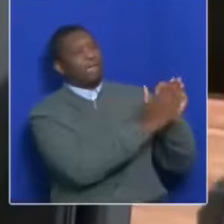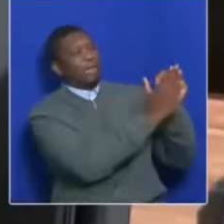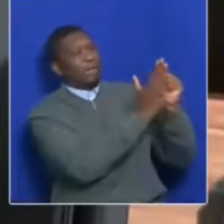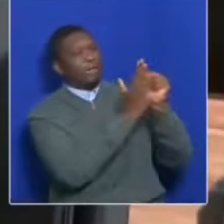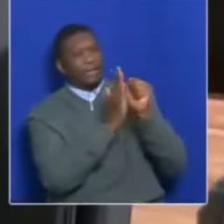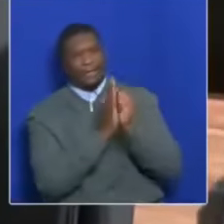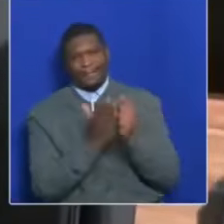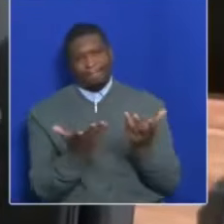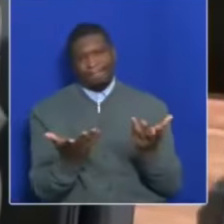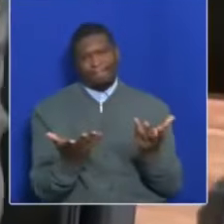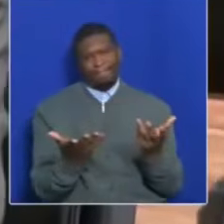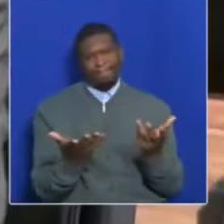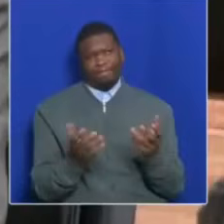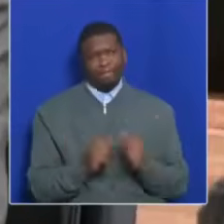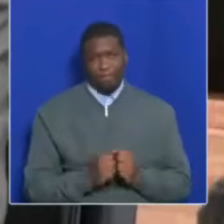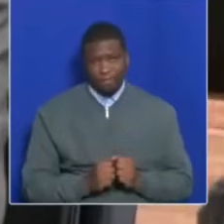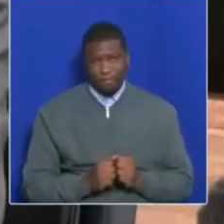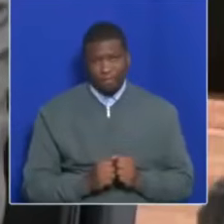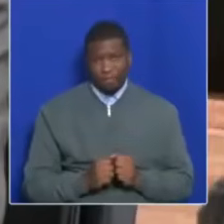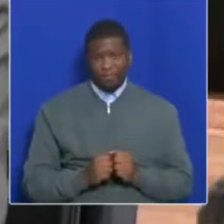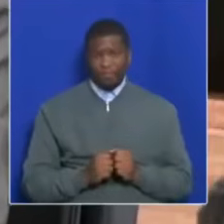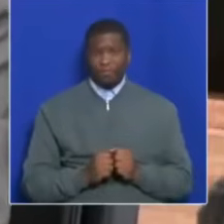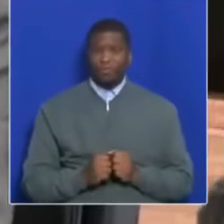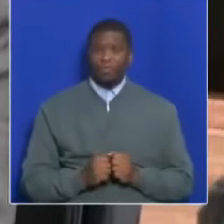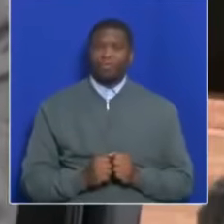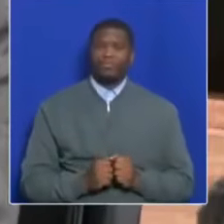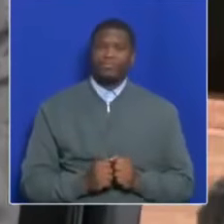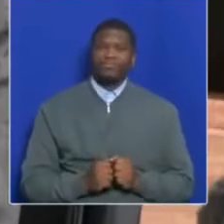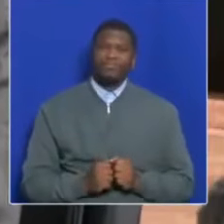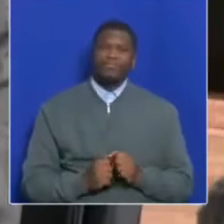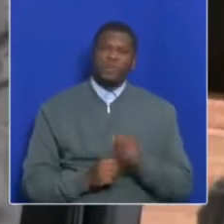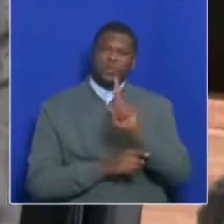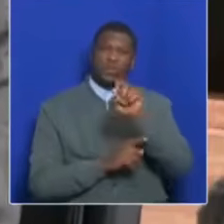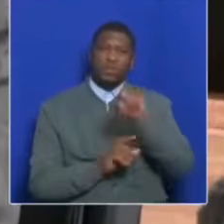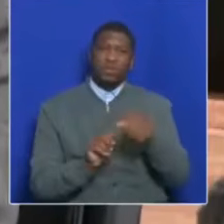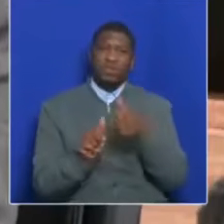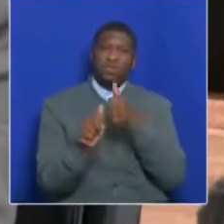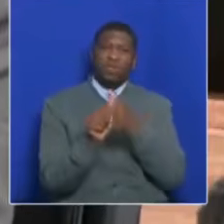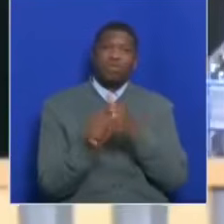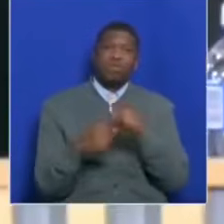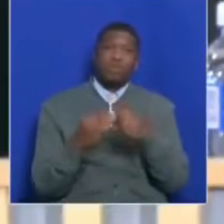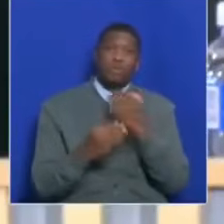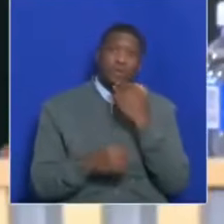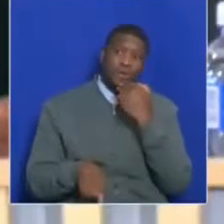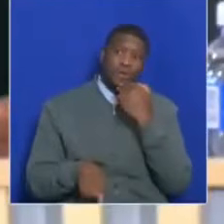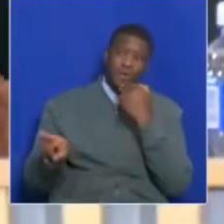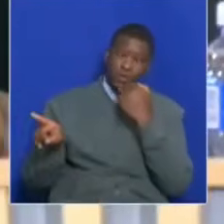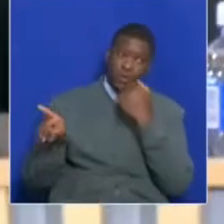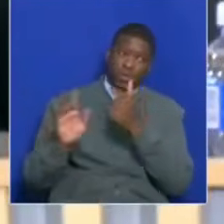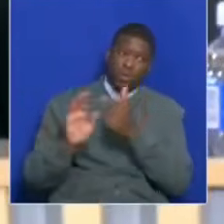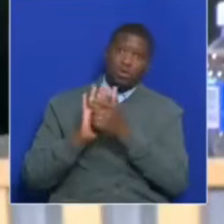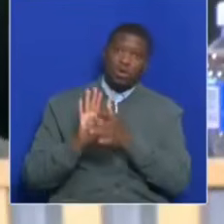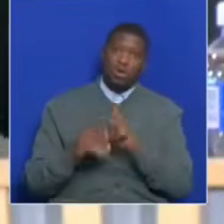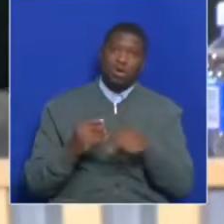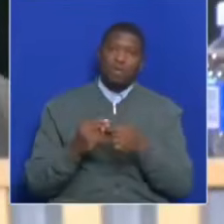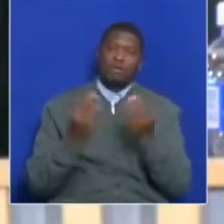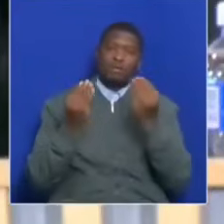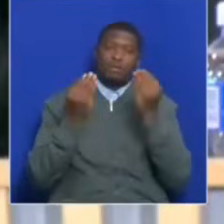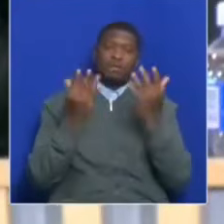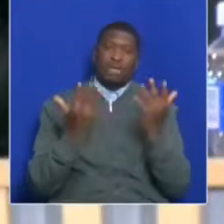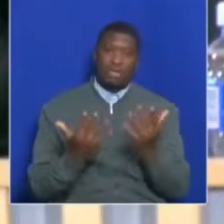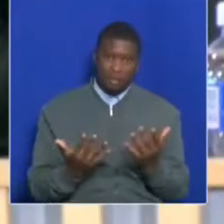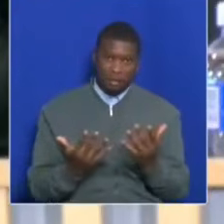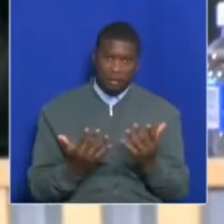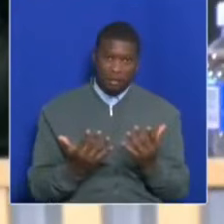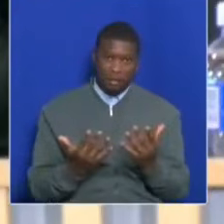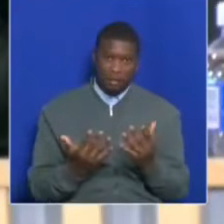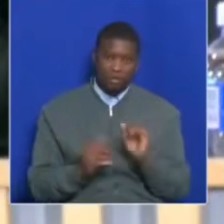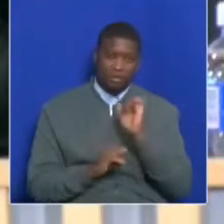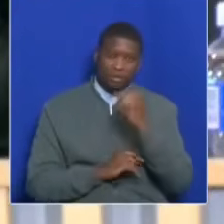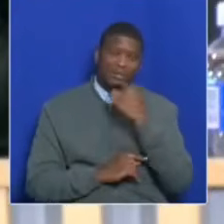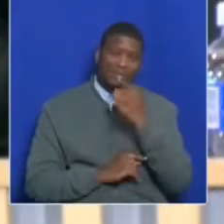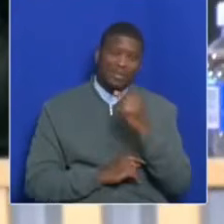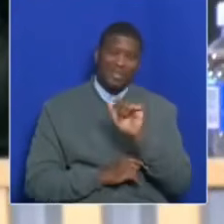Can I just um follow up on Mr. Chescen's question about statistics? Of these 77 cases that you say